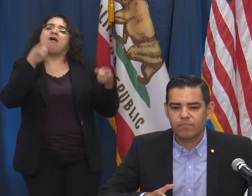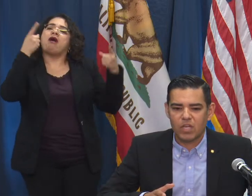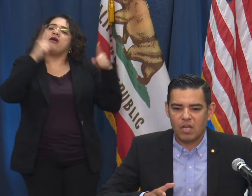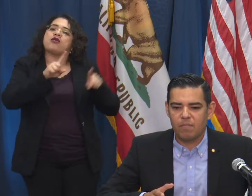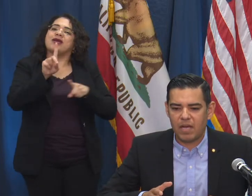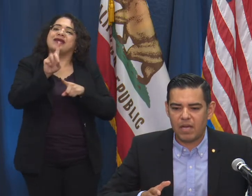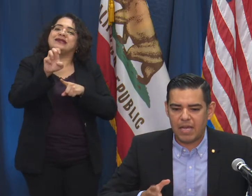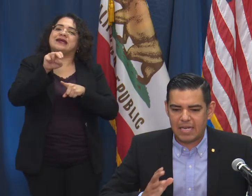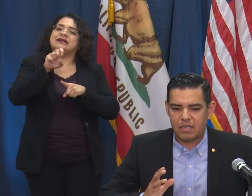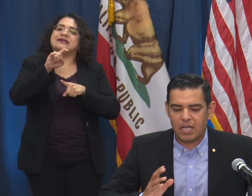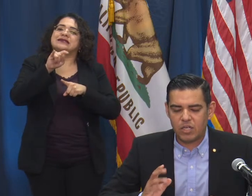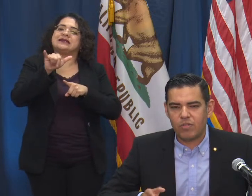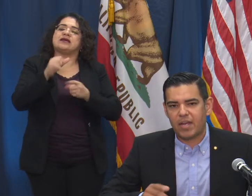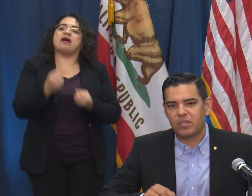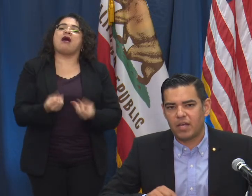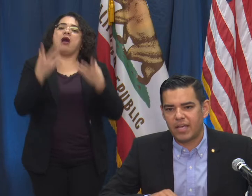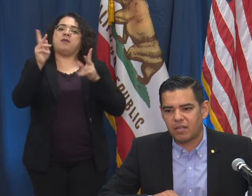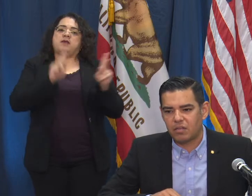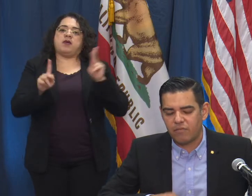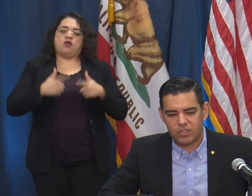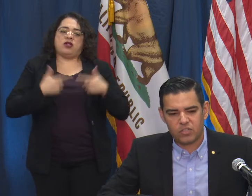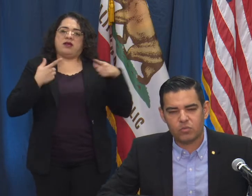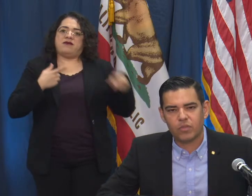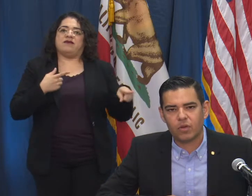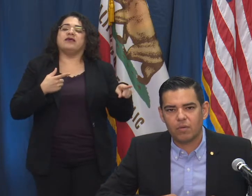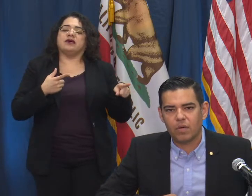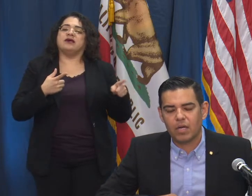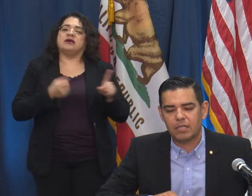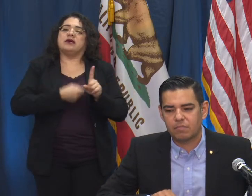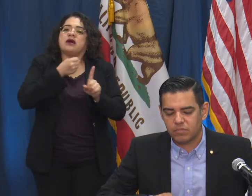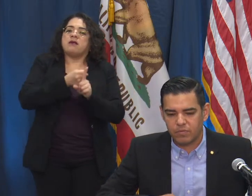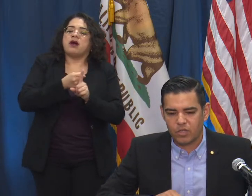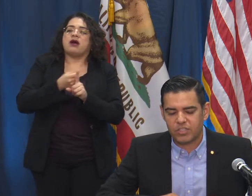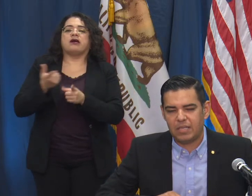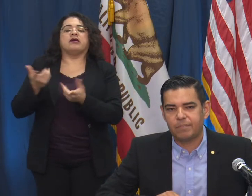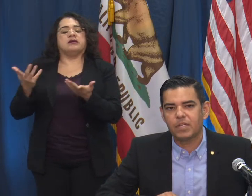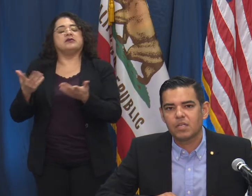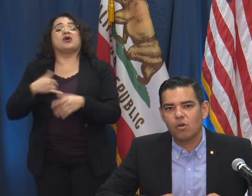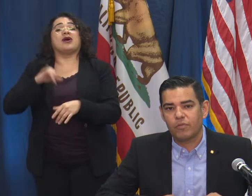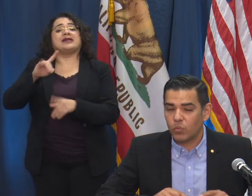and I know that I had a conversation with some of our team over the